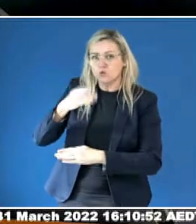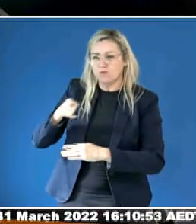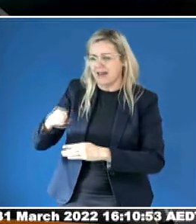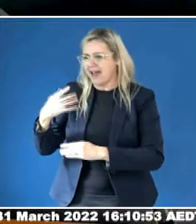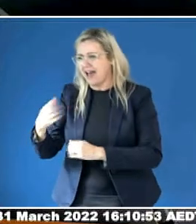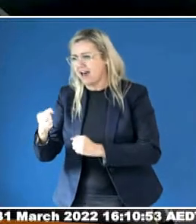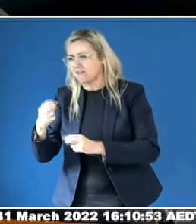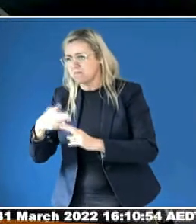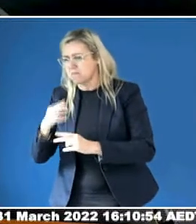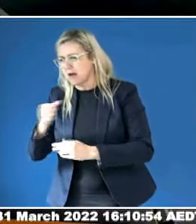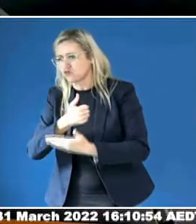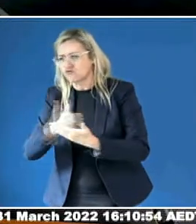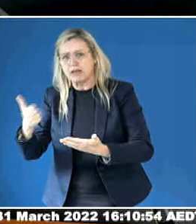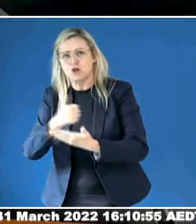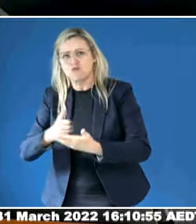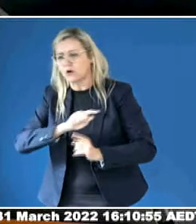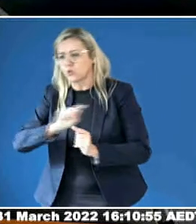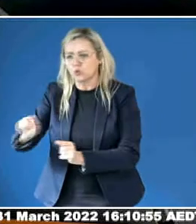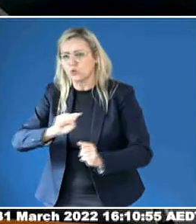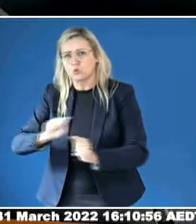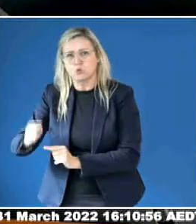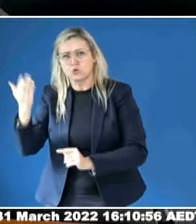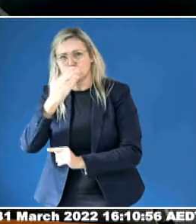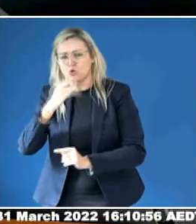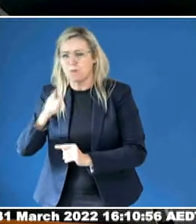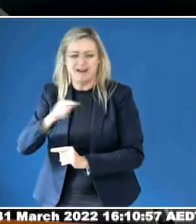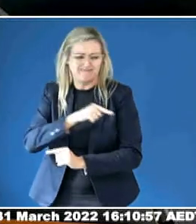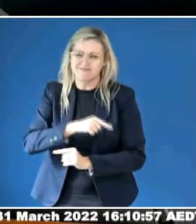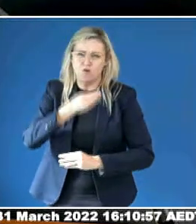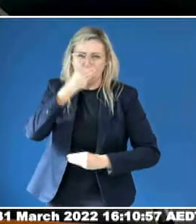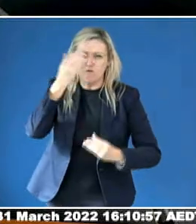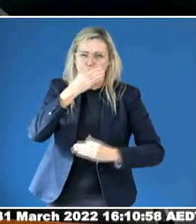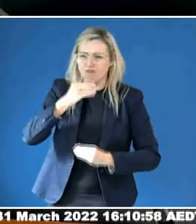attendance rule. This was despite her maintaining a B average, them knowing her